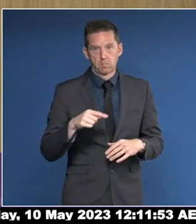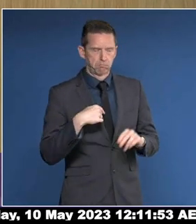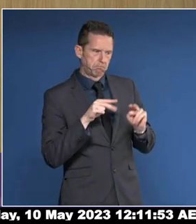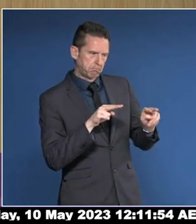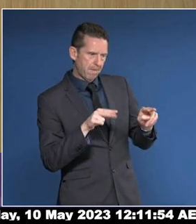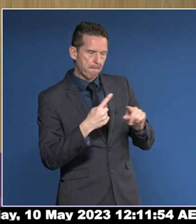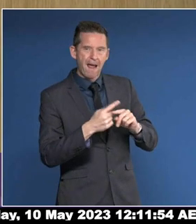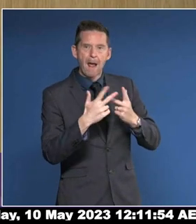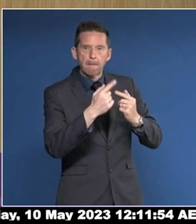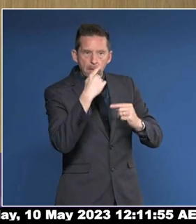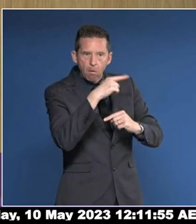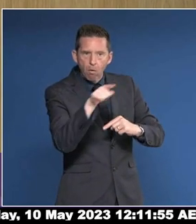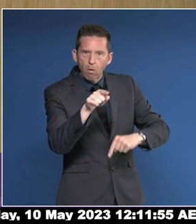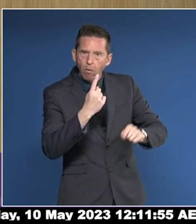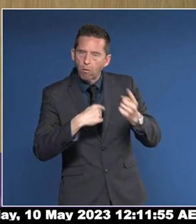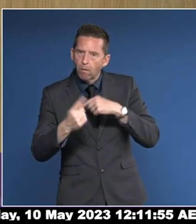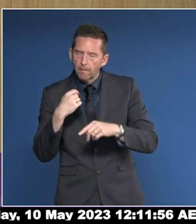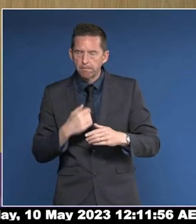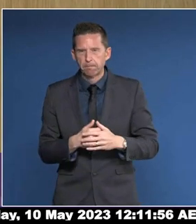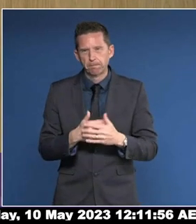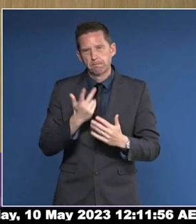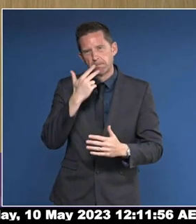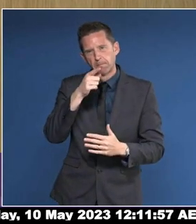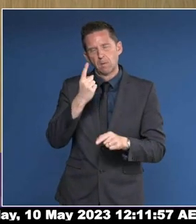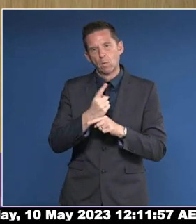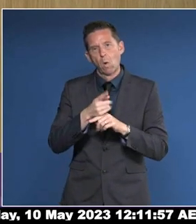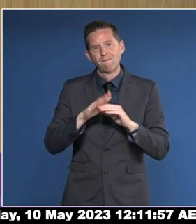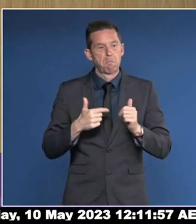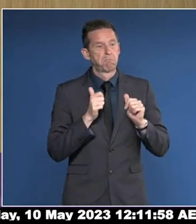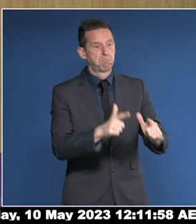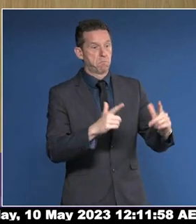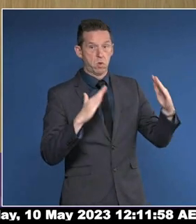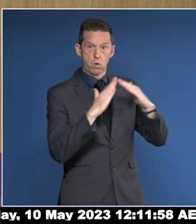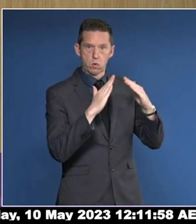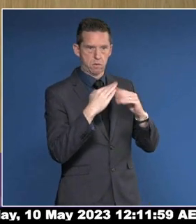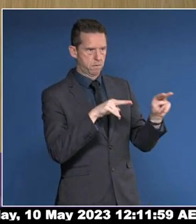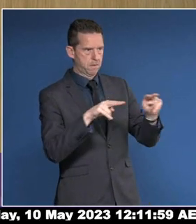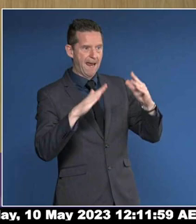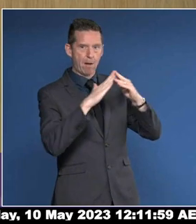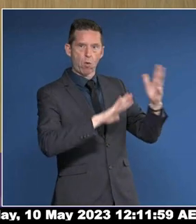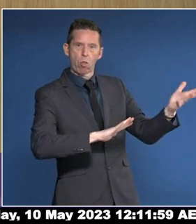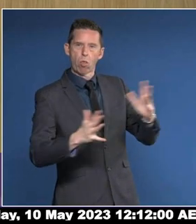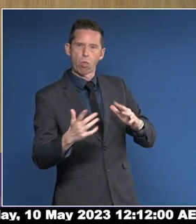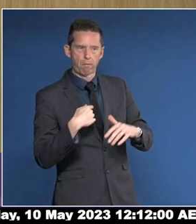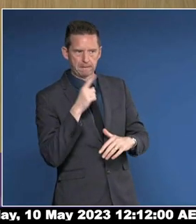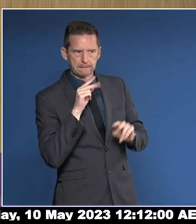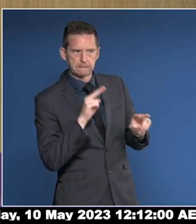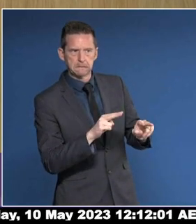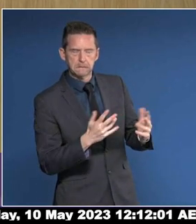So, if you're talking about attending a residence, it may be the state of the house. It may be the relationship between the parents and the child.